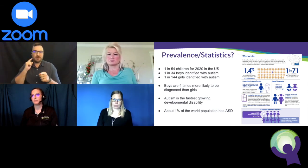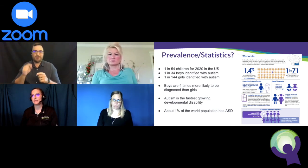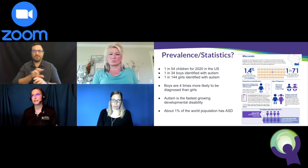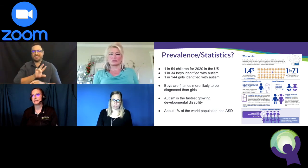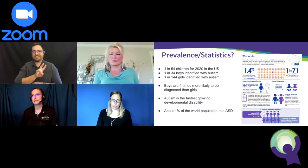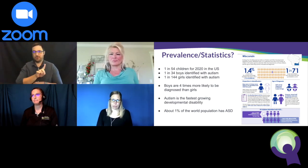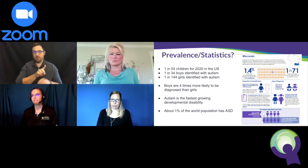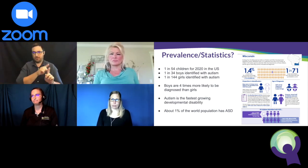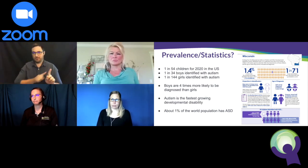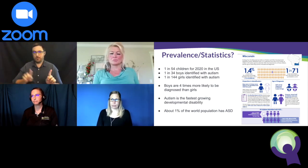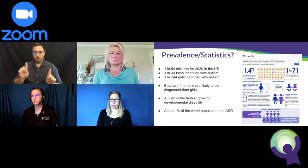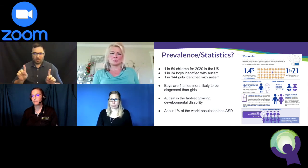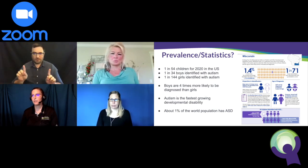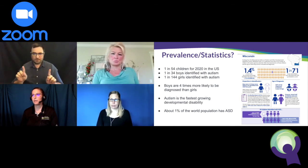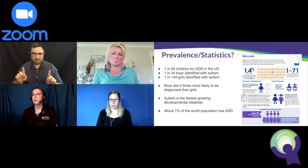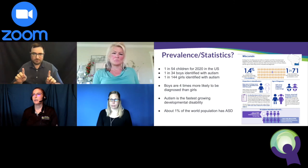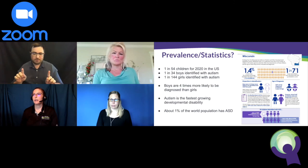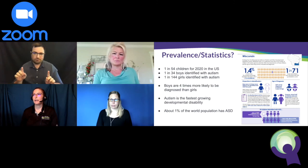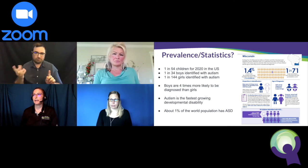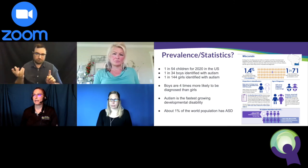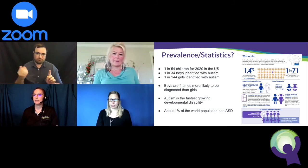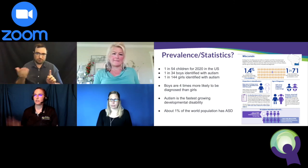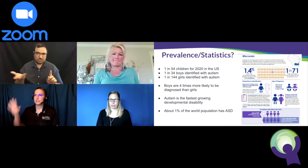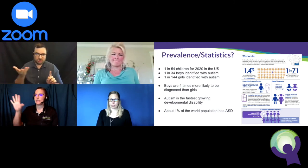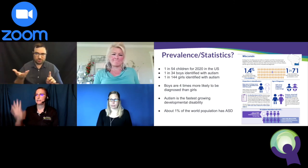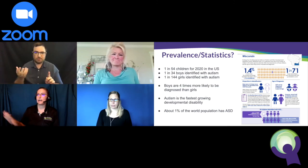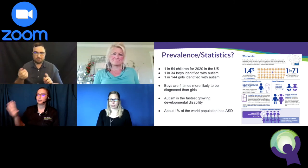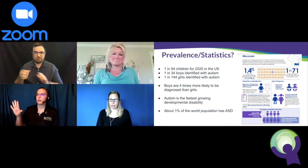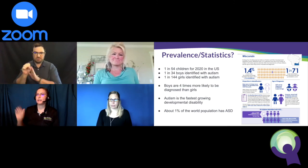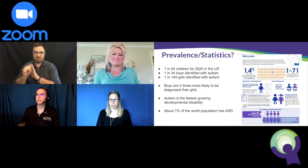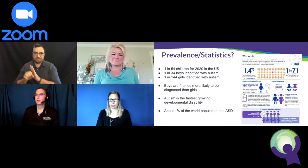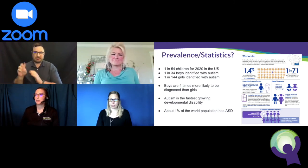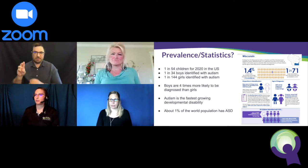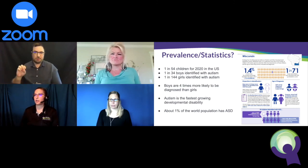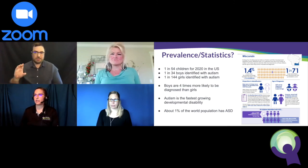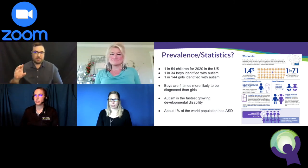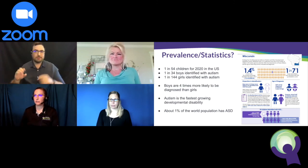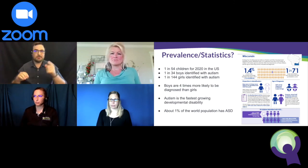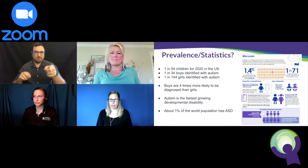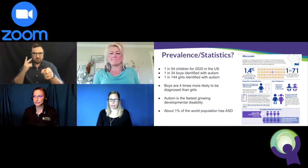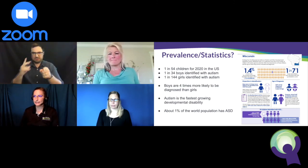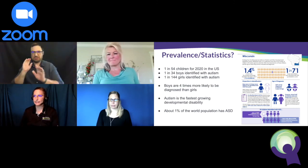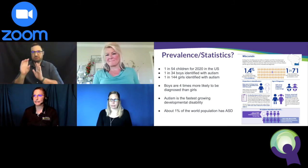in Wisconsin and you can see on the right the picture there it gives you a little more statistics